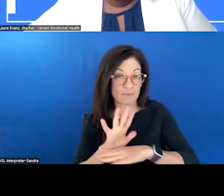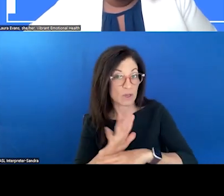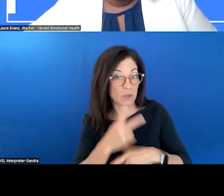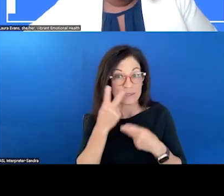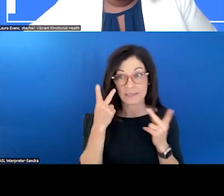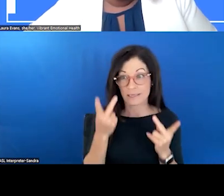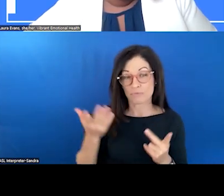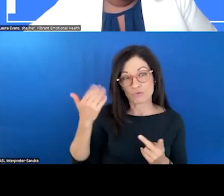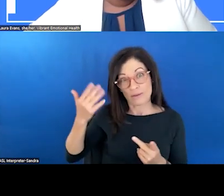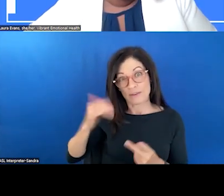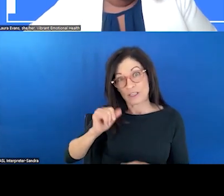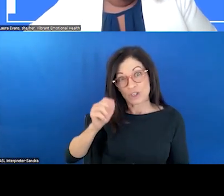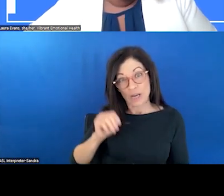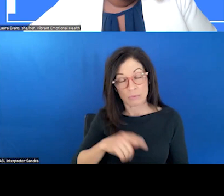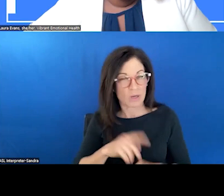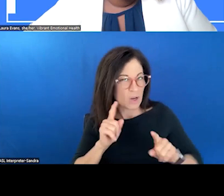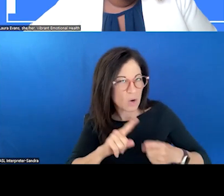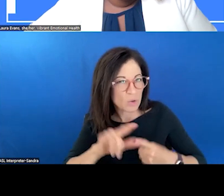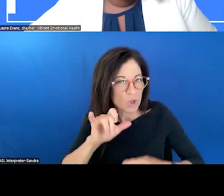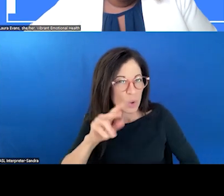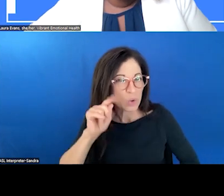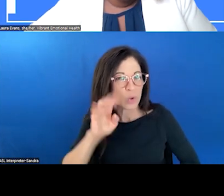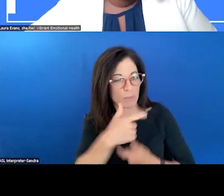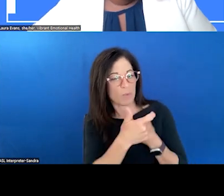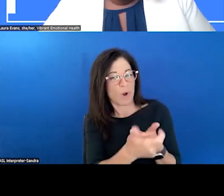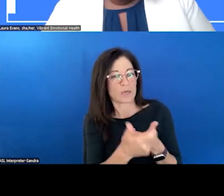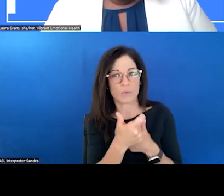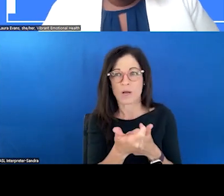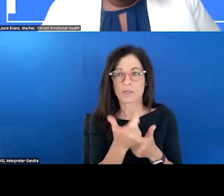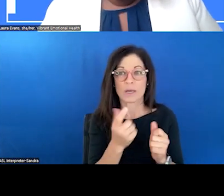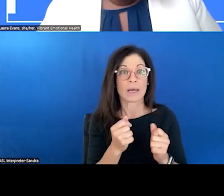JAMS AND YOUTUBE AND WATCH THEM AND -- OR IF THERE IS SOMETHING